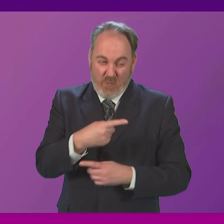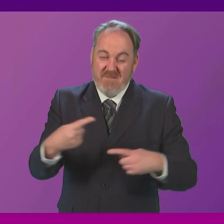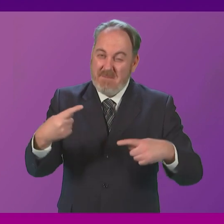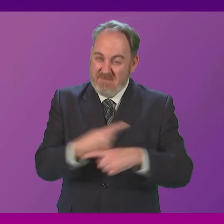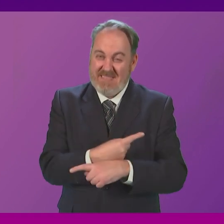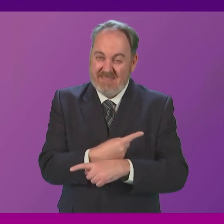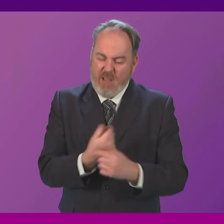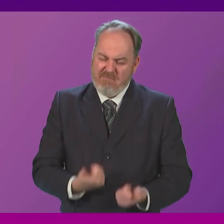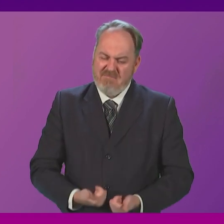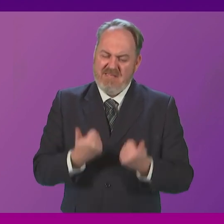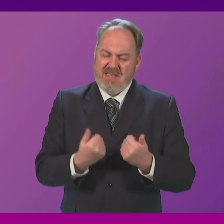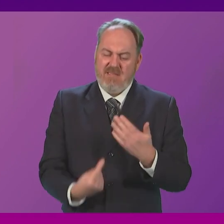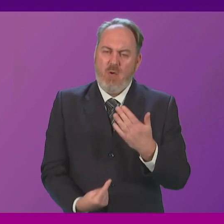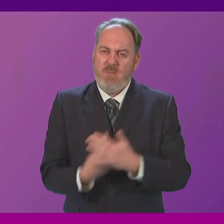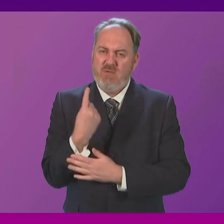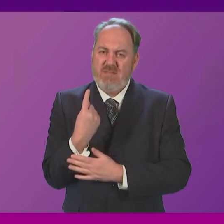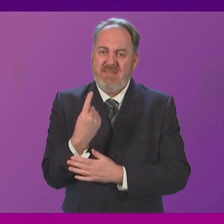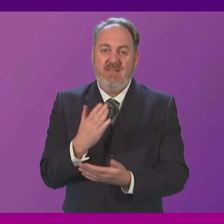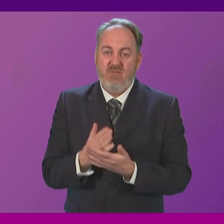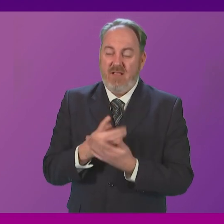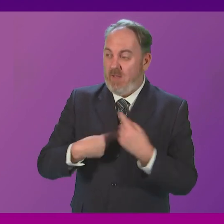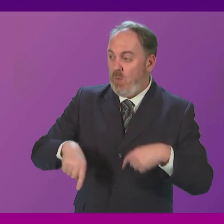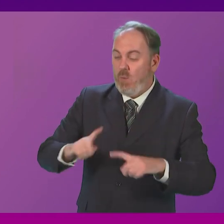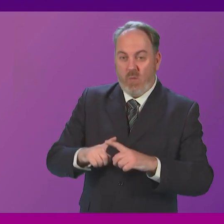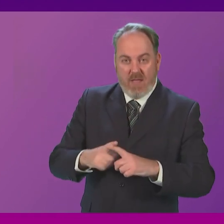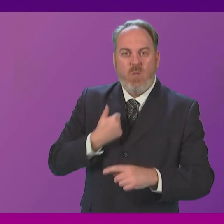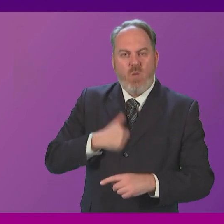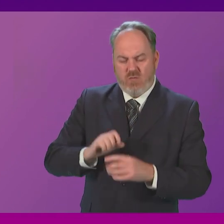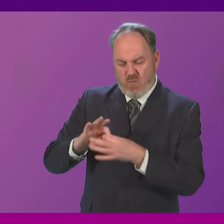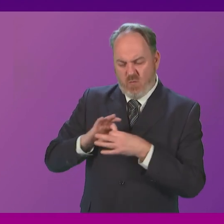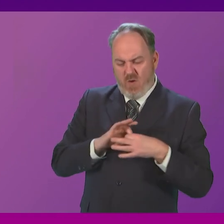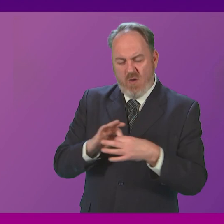country. Although Scottish Conservatives will always look to co-operate with the Scottish Government